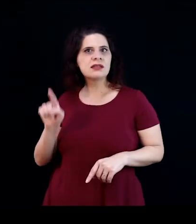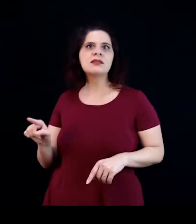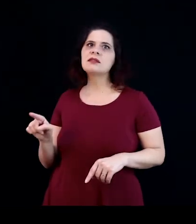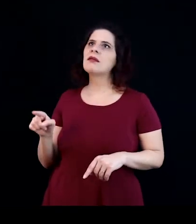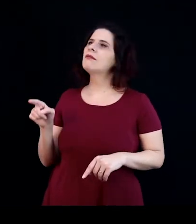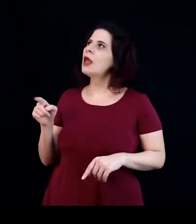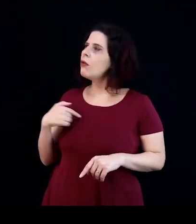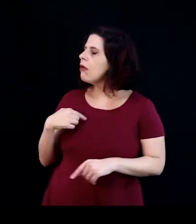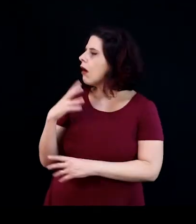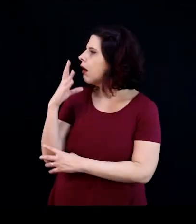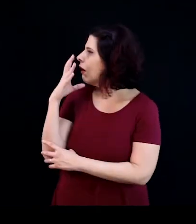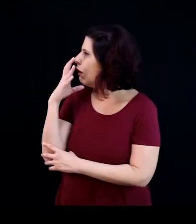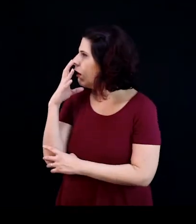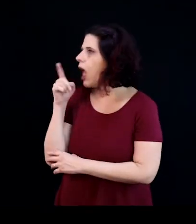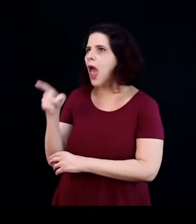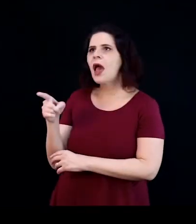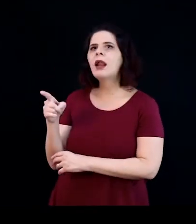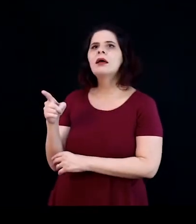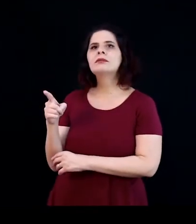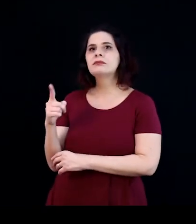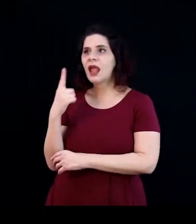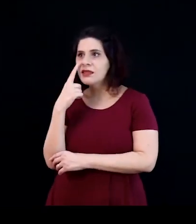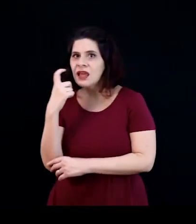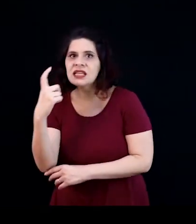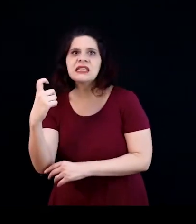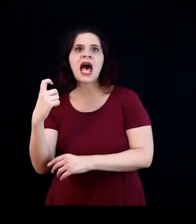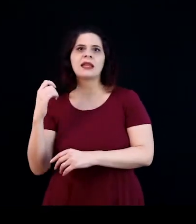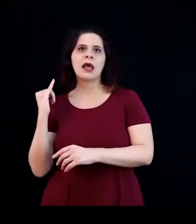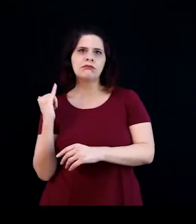She’s interested in narrative, printmaking;